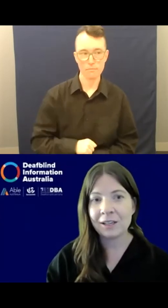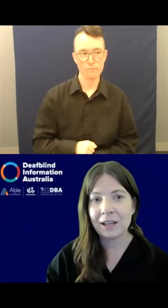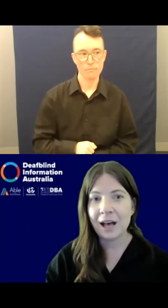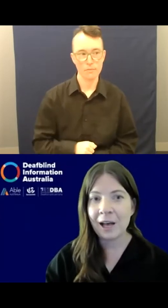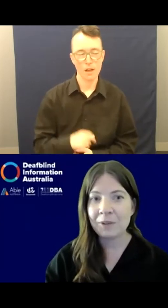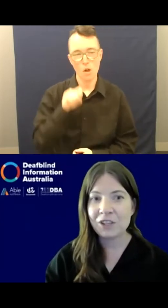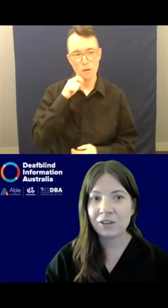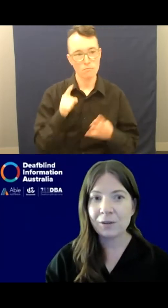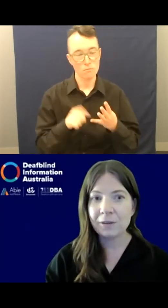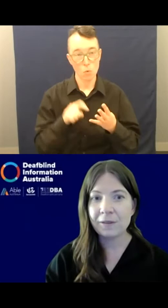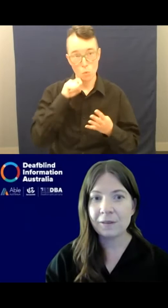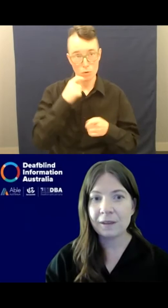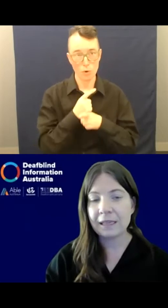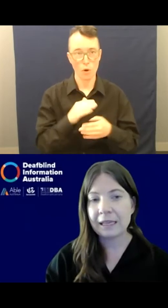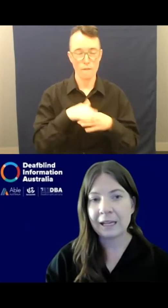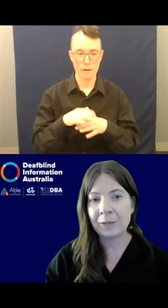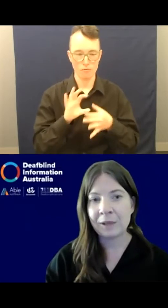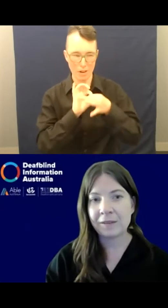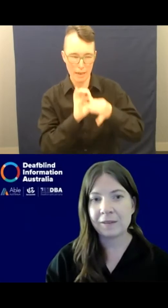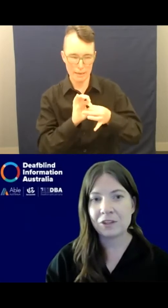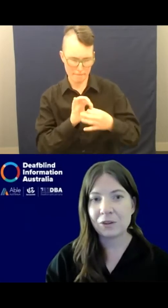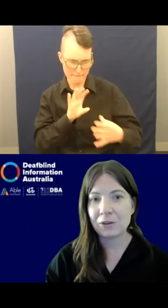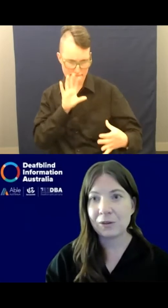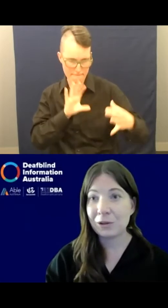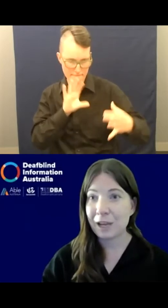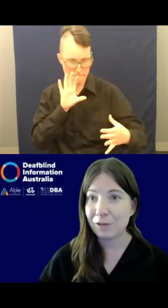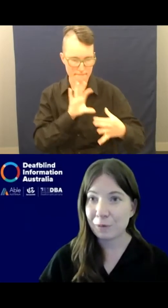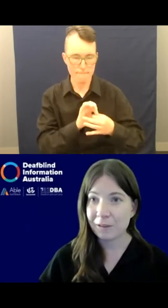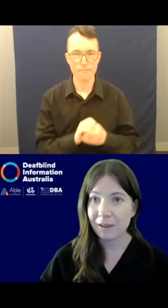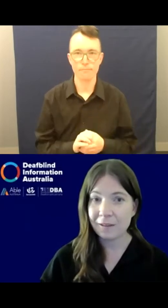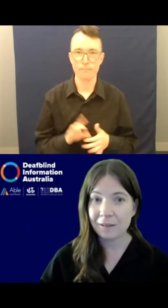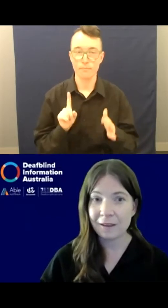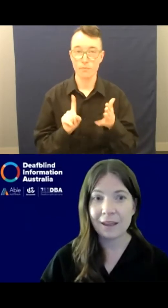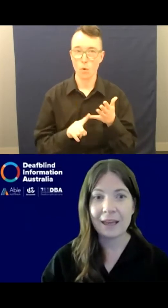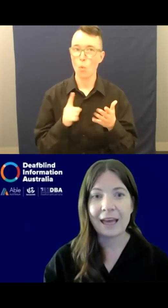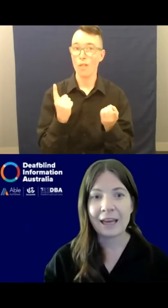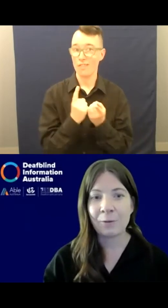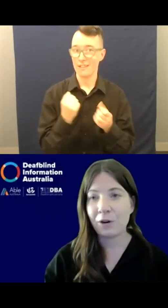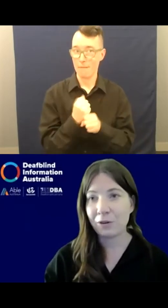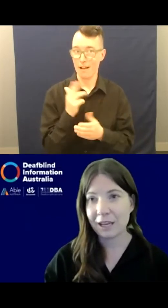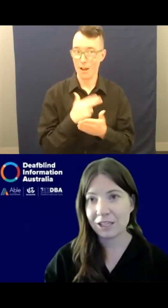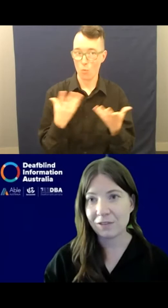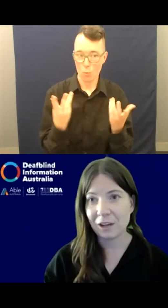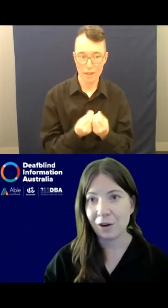art materials, elements to the creative process, and what creativity offers.